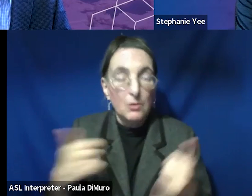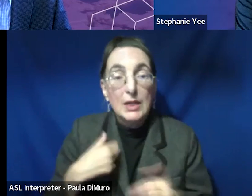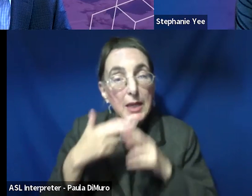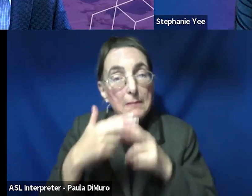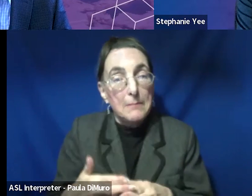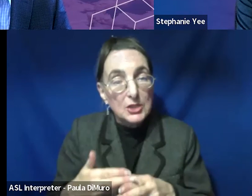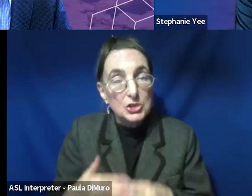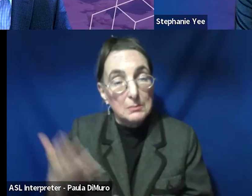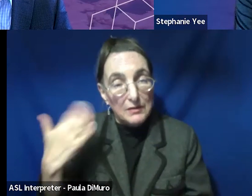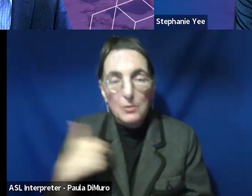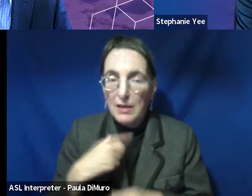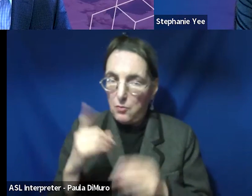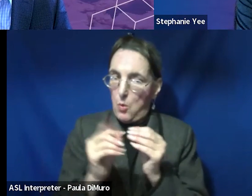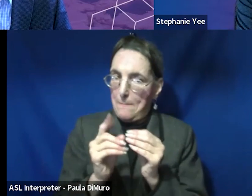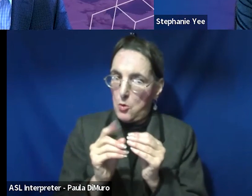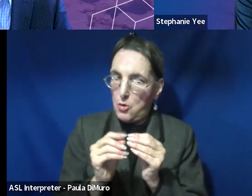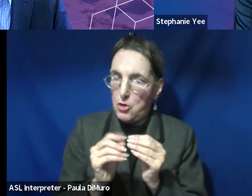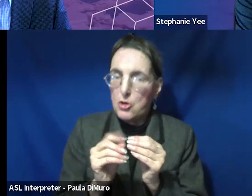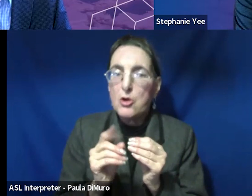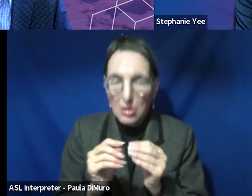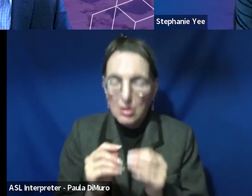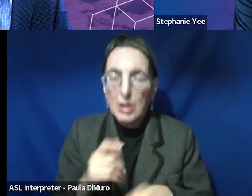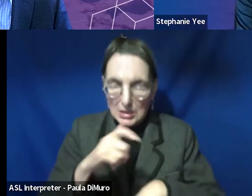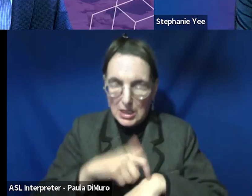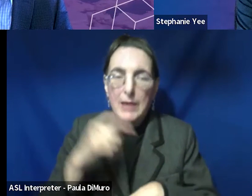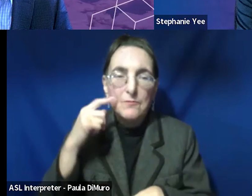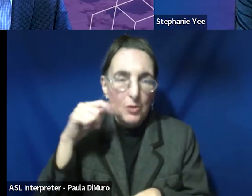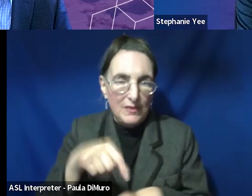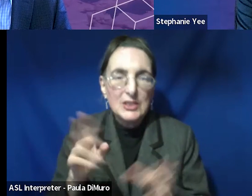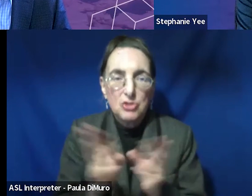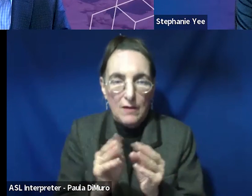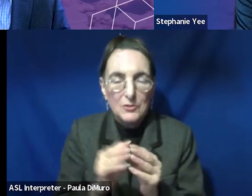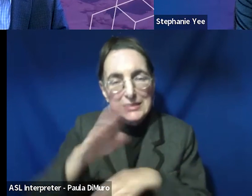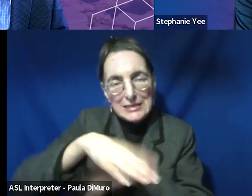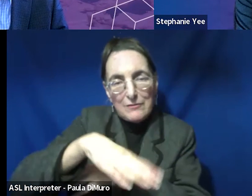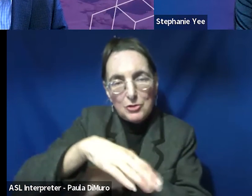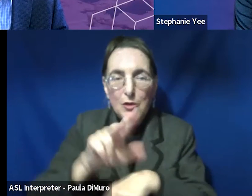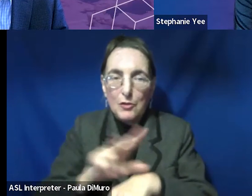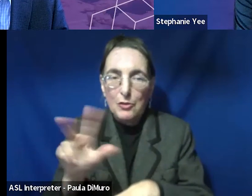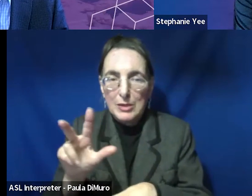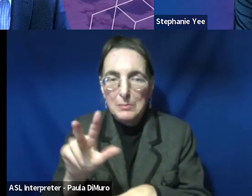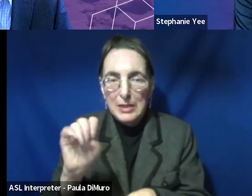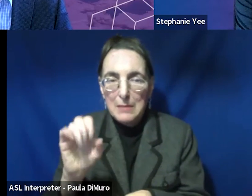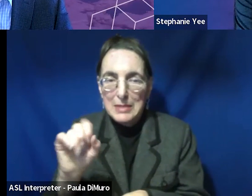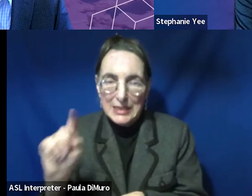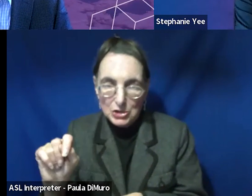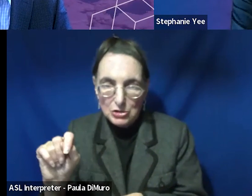of this conference this afternoon at 3:00 p.m. Eastern time. And that will be a presentation highlighting the revisions to the Proposal